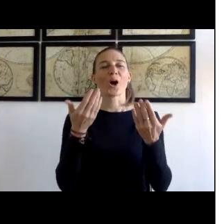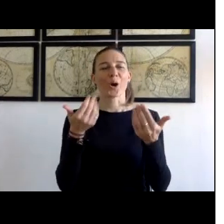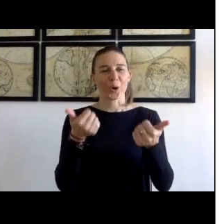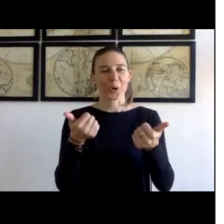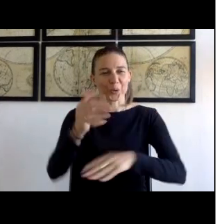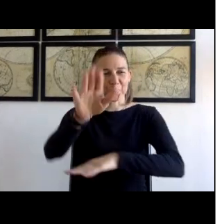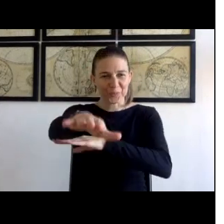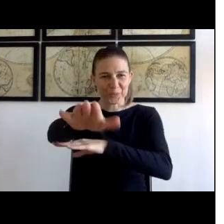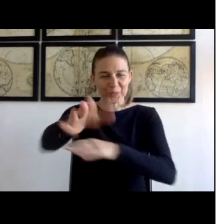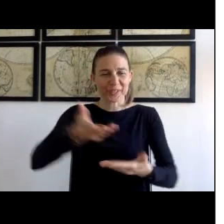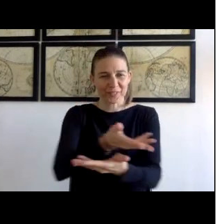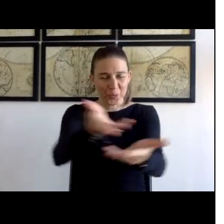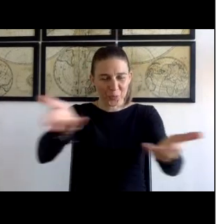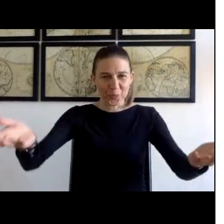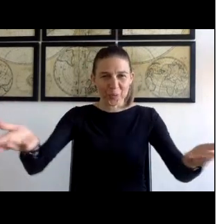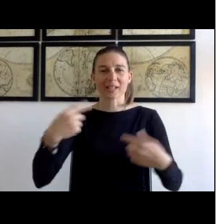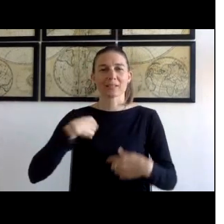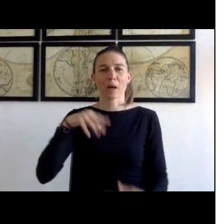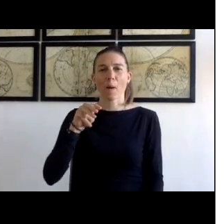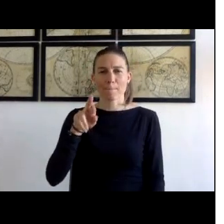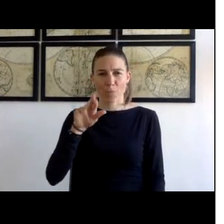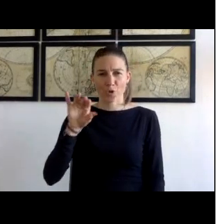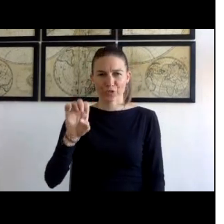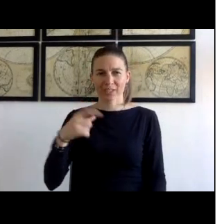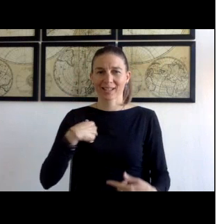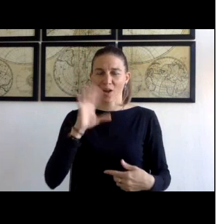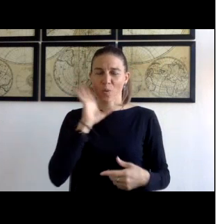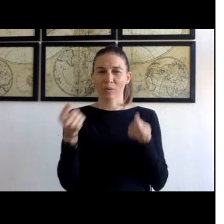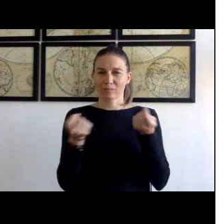I'm moderating the webinar today, so welcome to the webinar